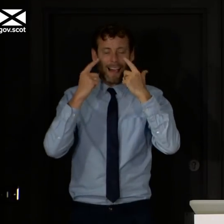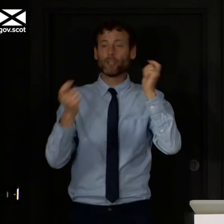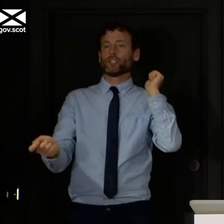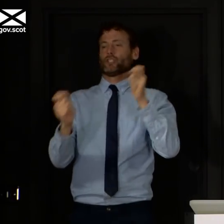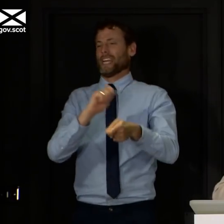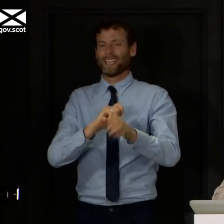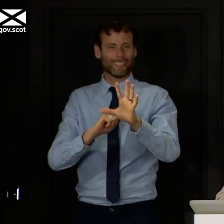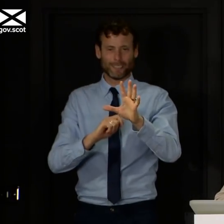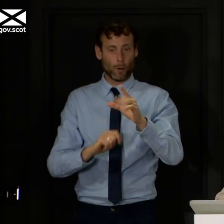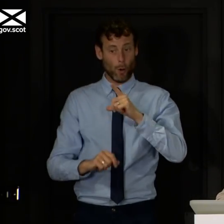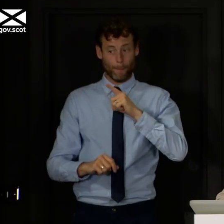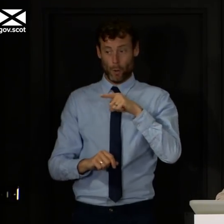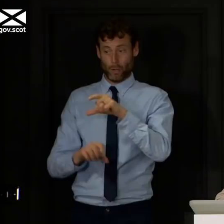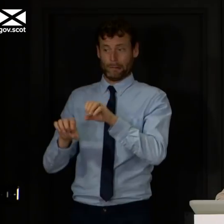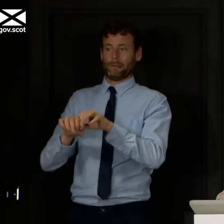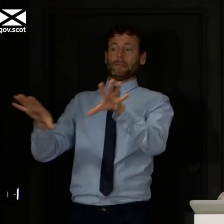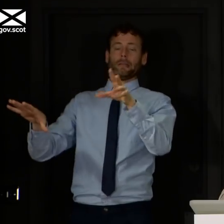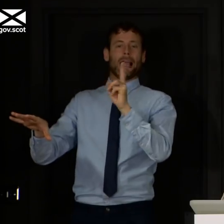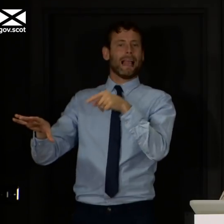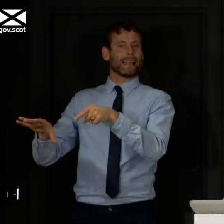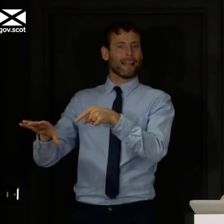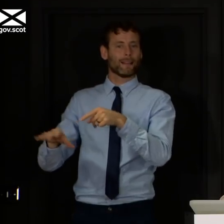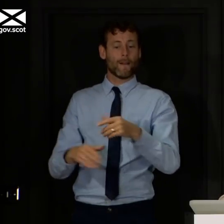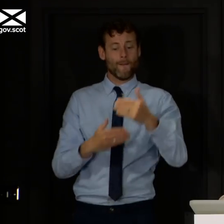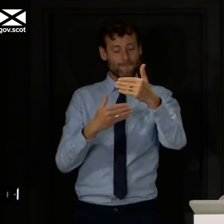rising and the virus going out of control again. In phase one i was very clear we shouldn't